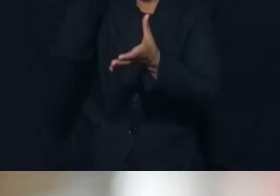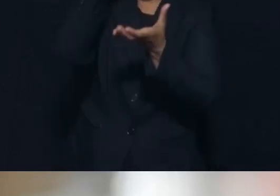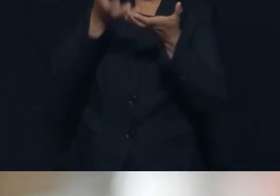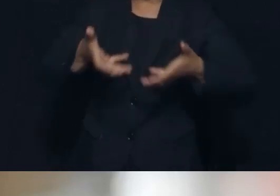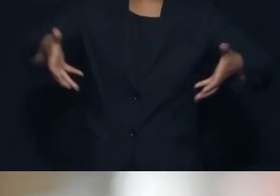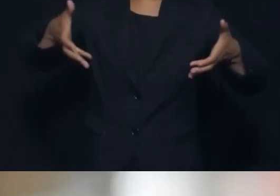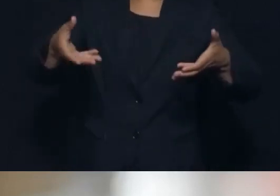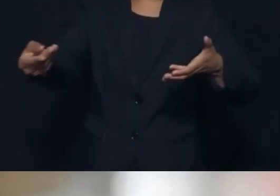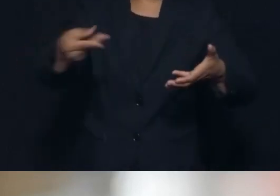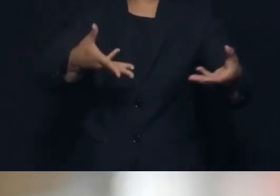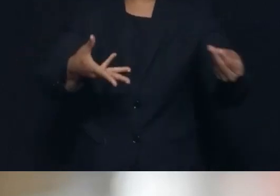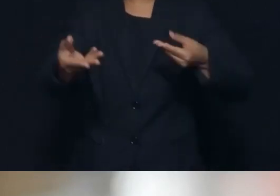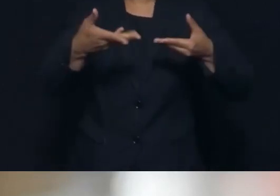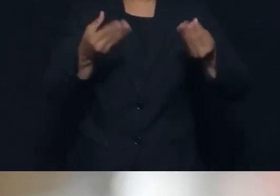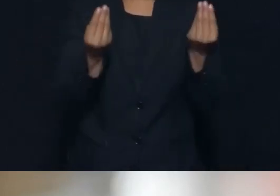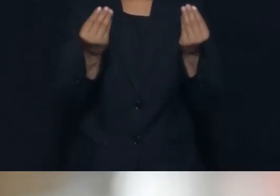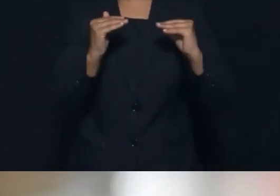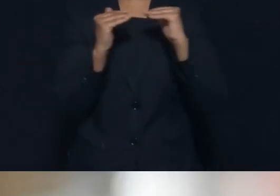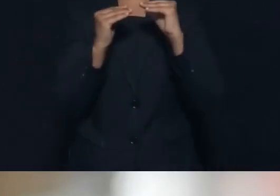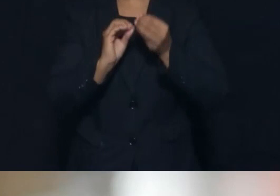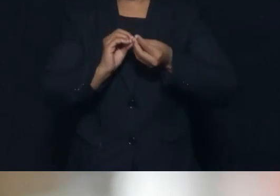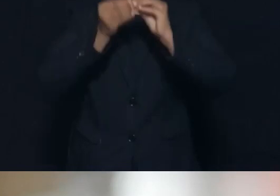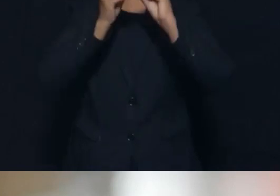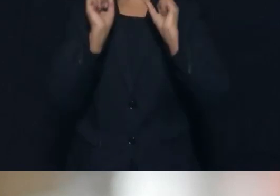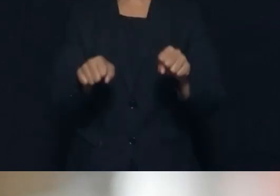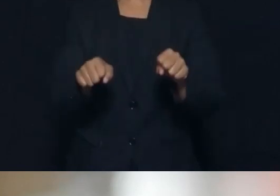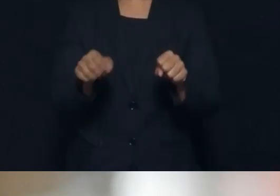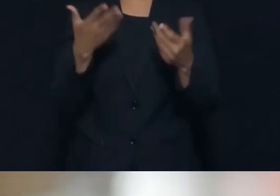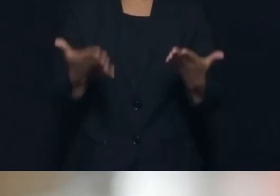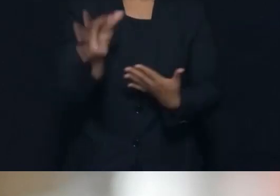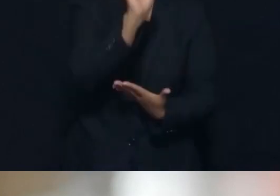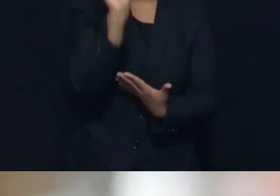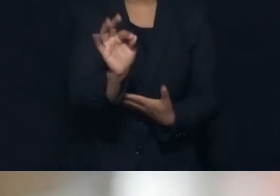And could definitely be made into something more useful for both parts.